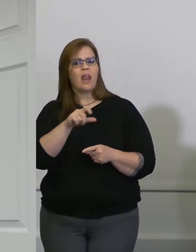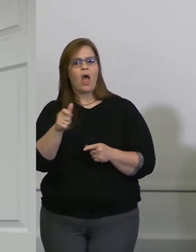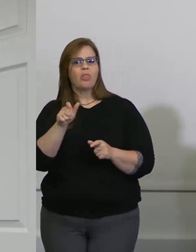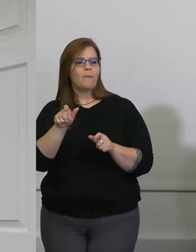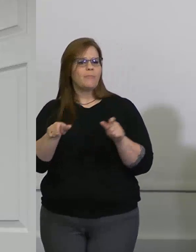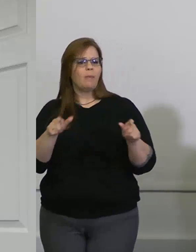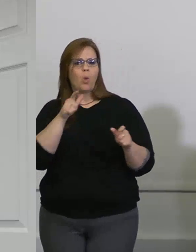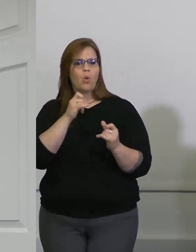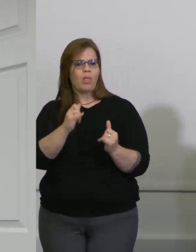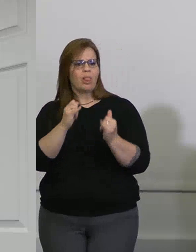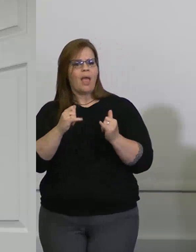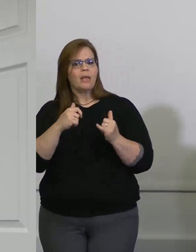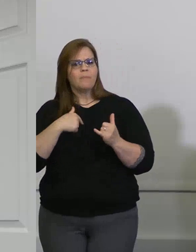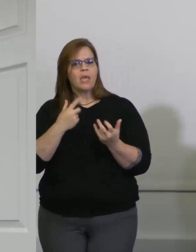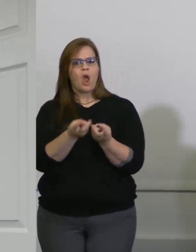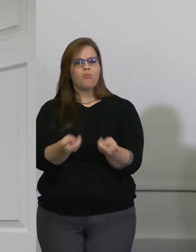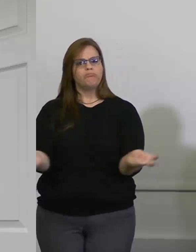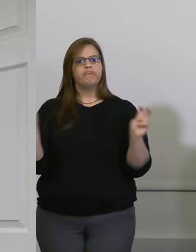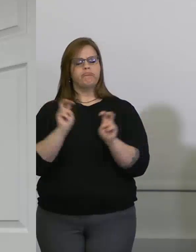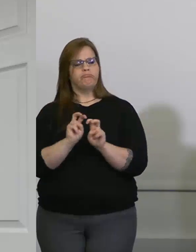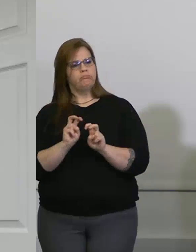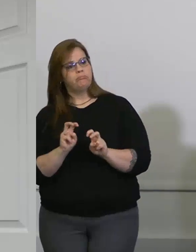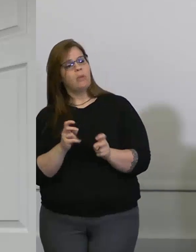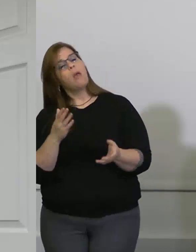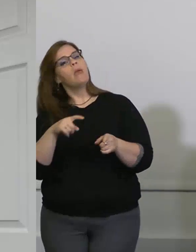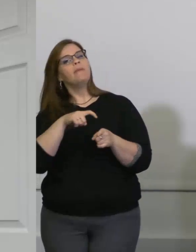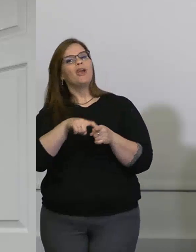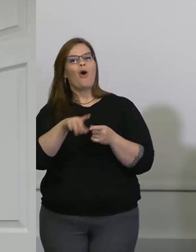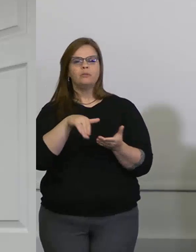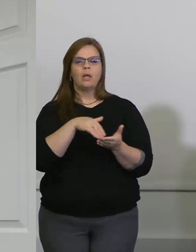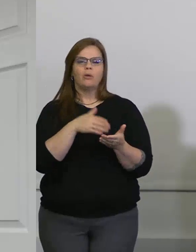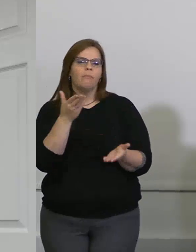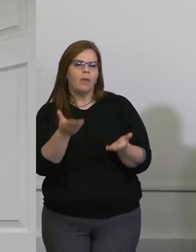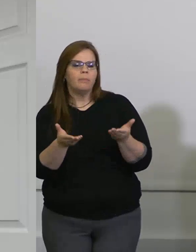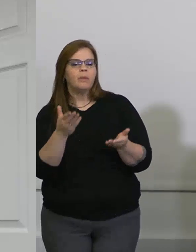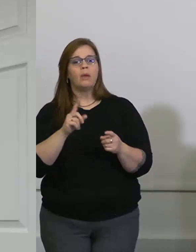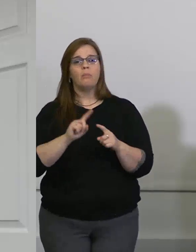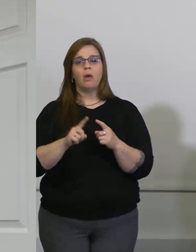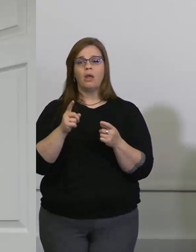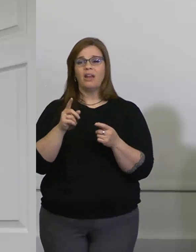They might have been in maybe the call center, but I never seen anyone at the leadership table.